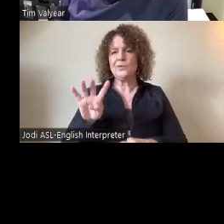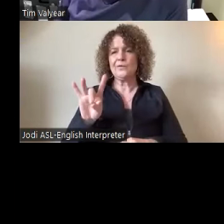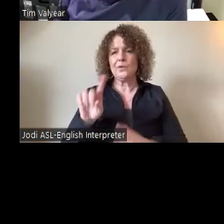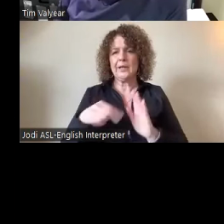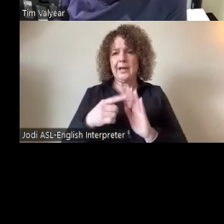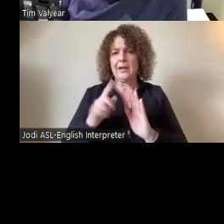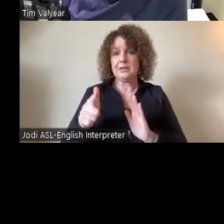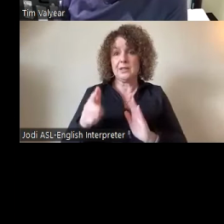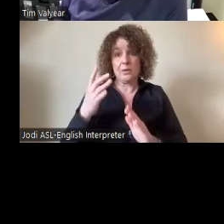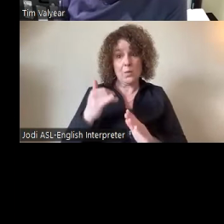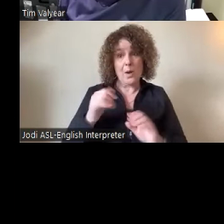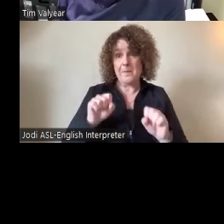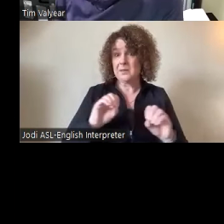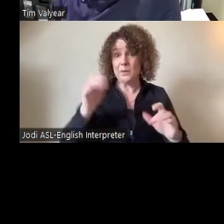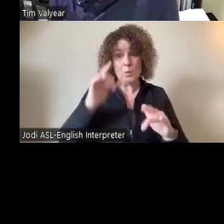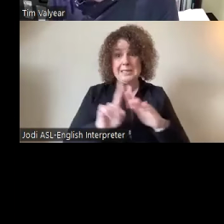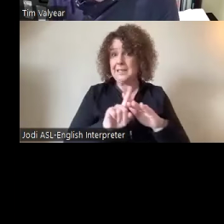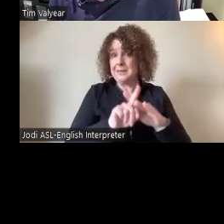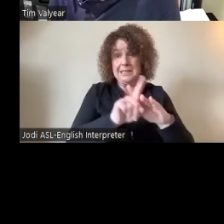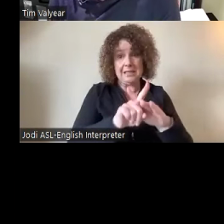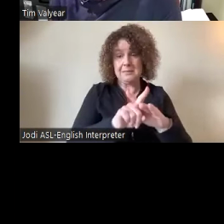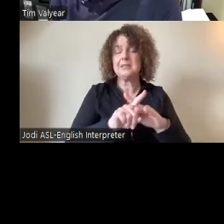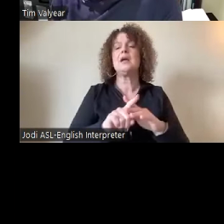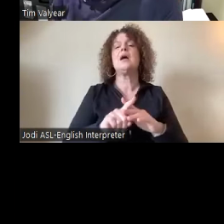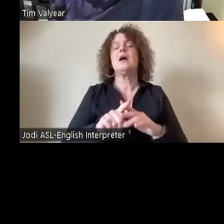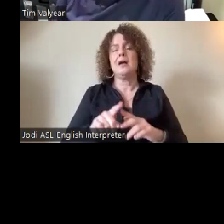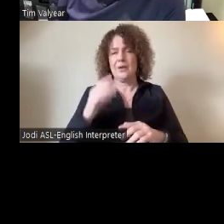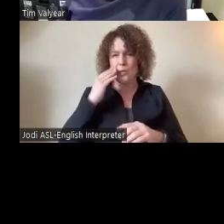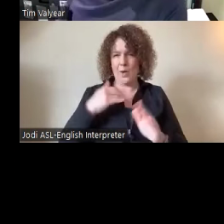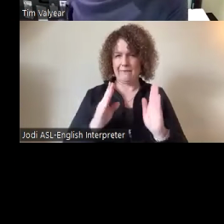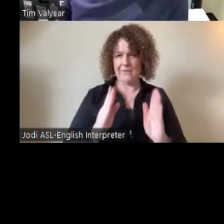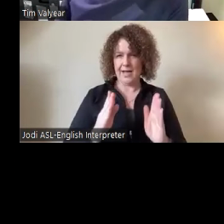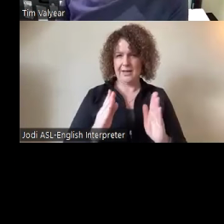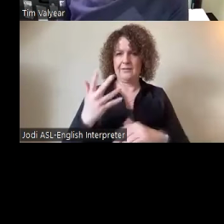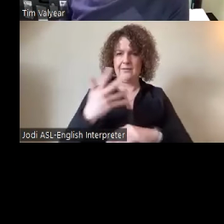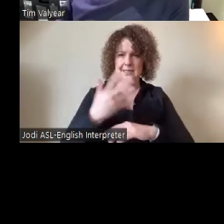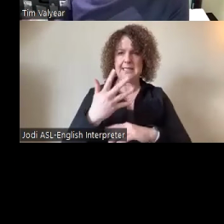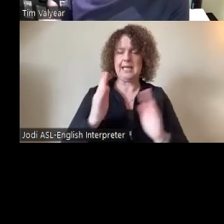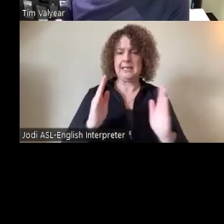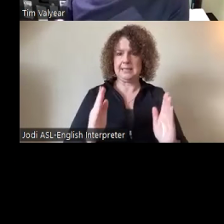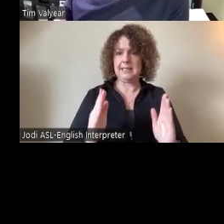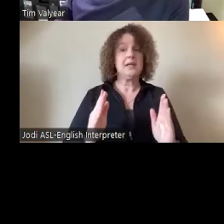there what should I do and how should I isolate now? You should do another test in 24 to 48 hours. You could be